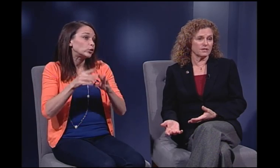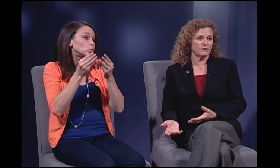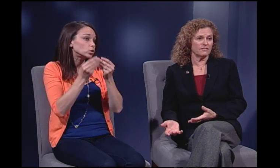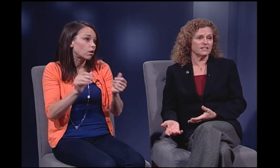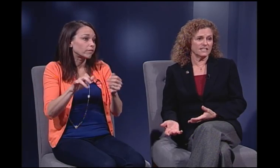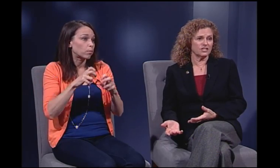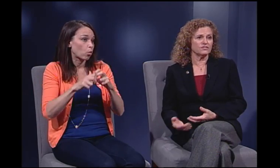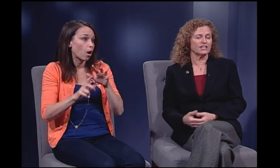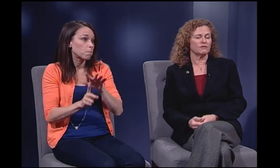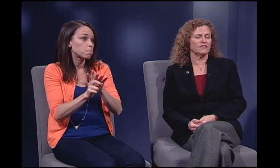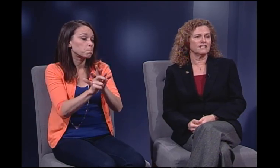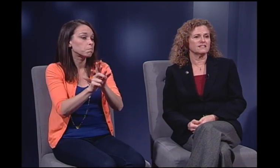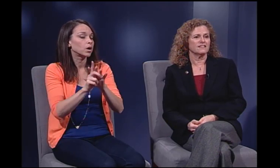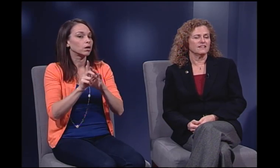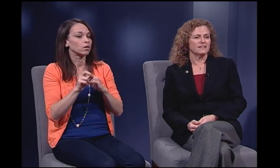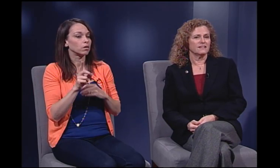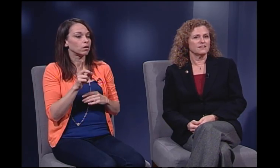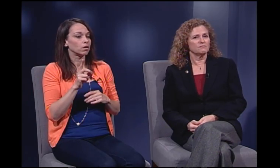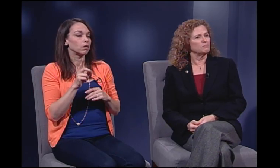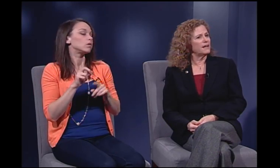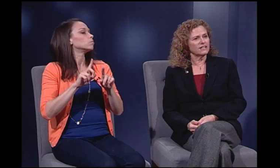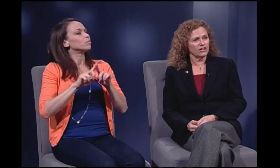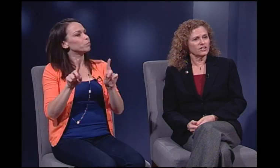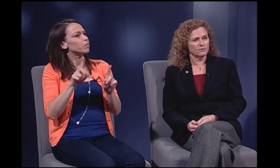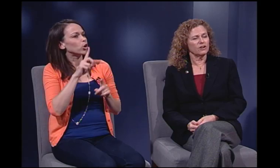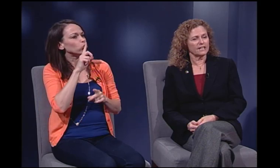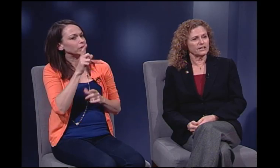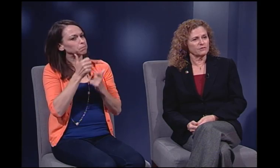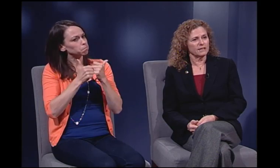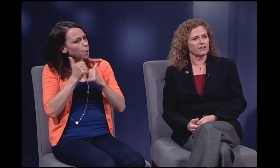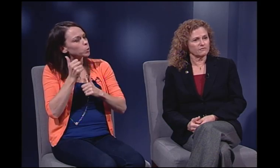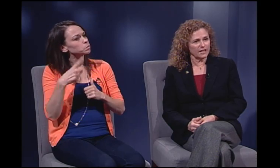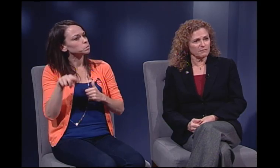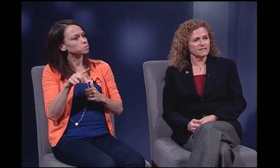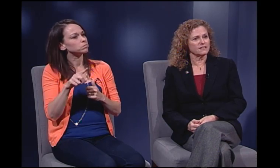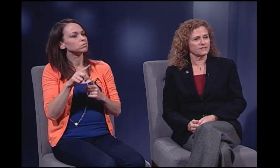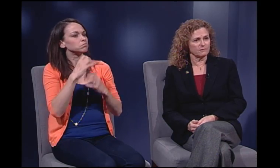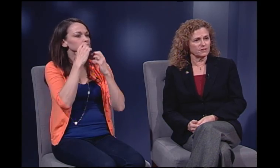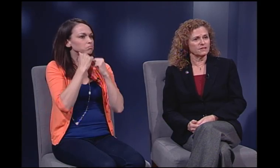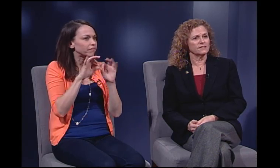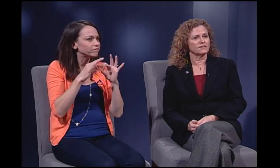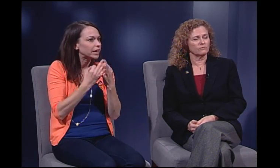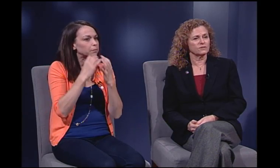that we face, the issues that we face, but by and large, we all care about our families and our communities and want